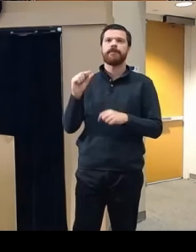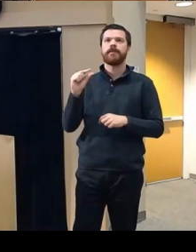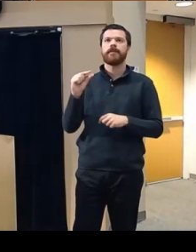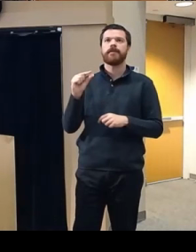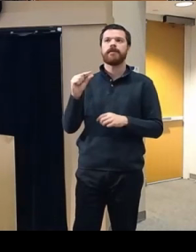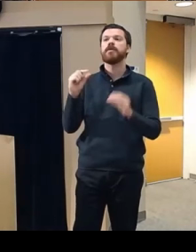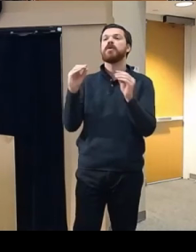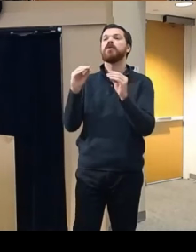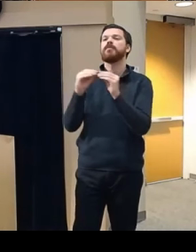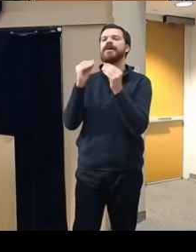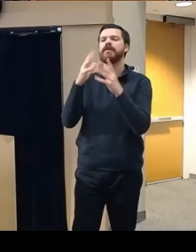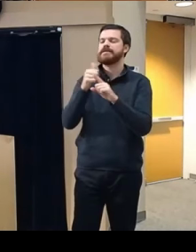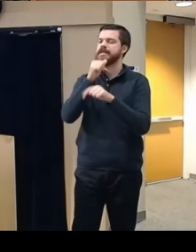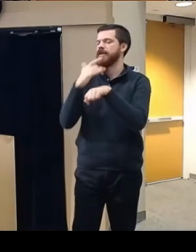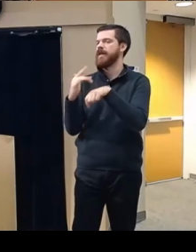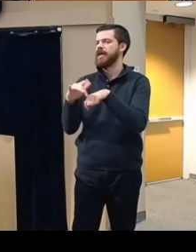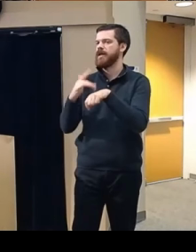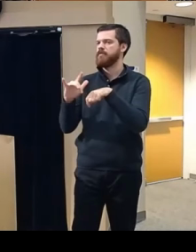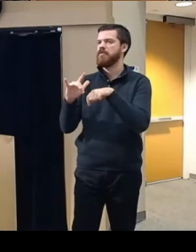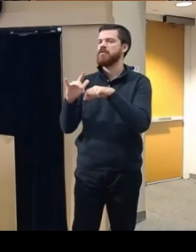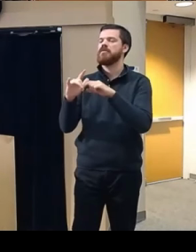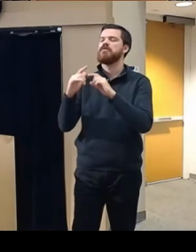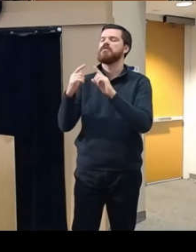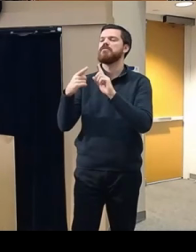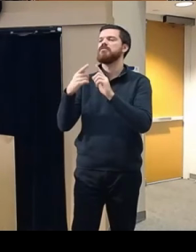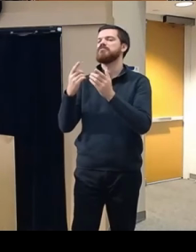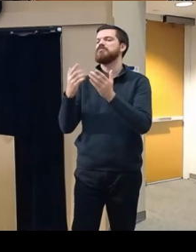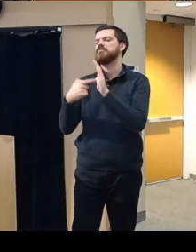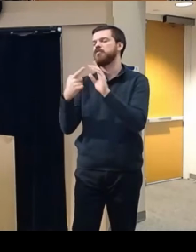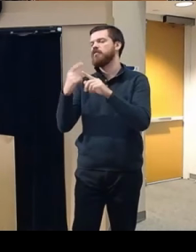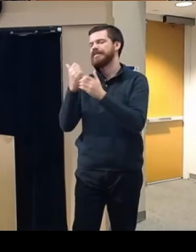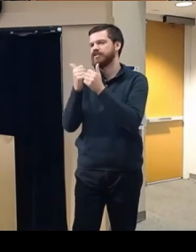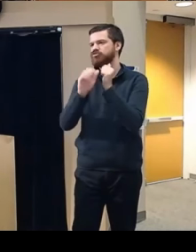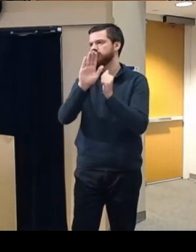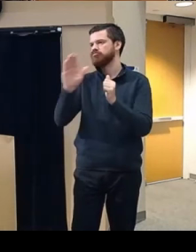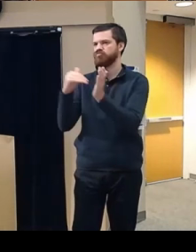unavailable like the contact information for each of the providers but other than